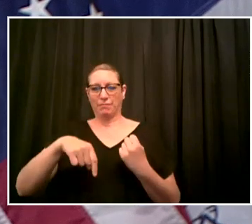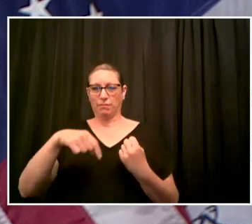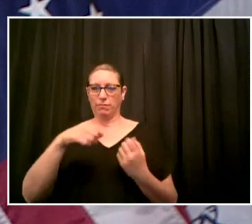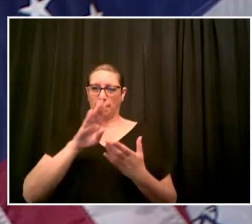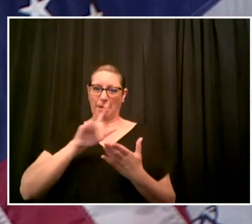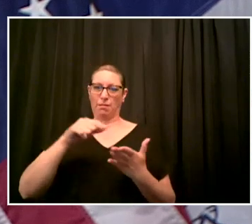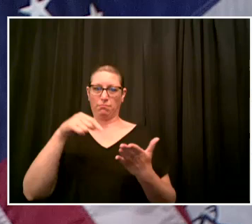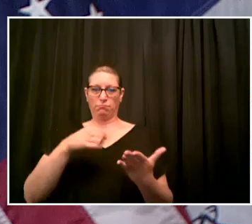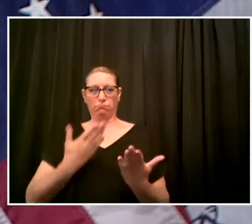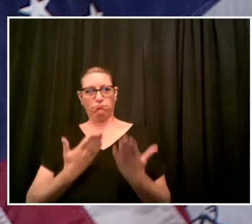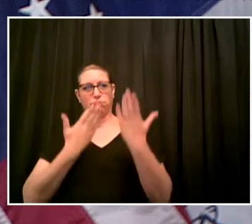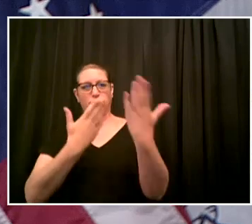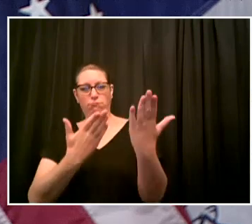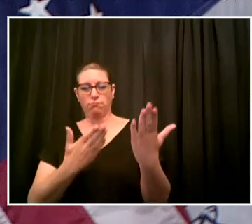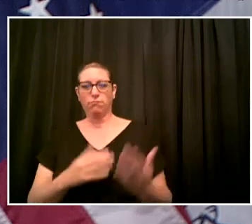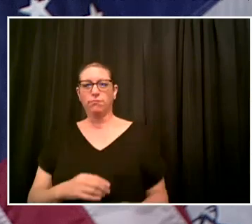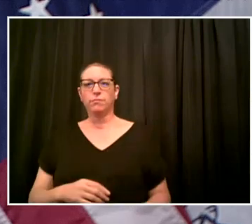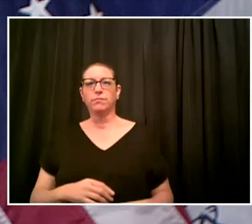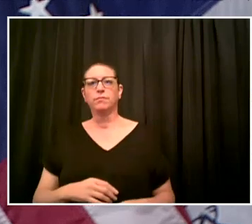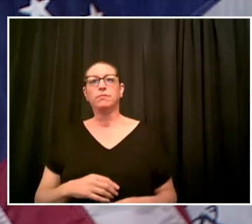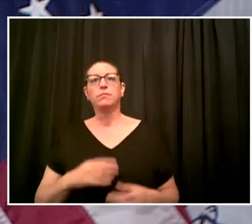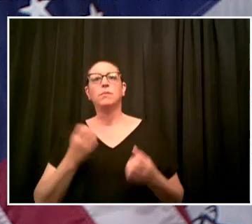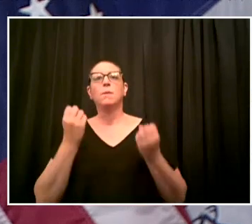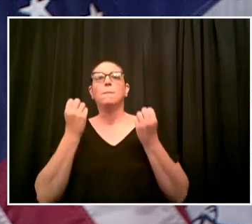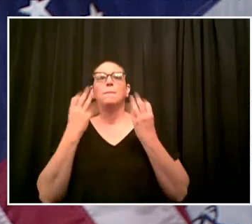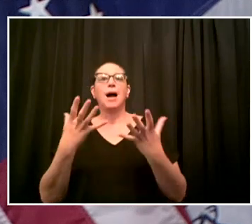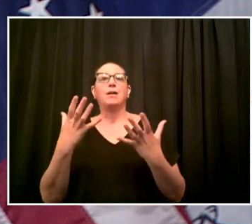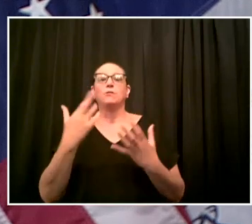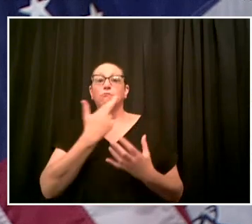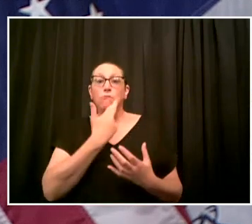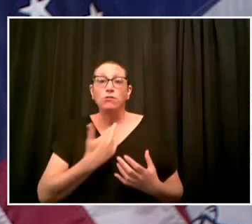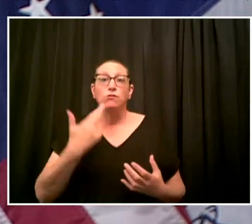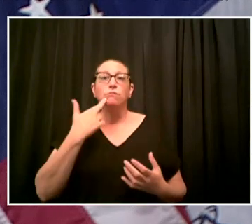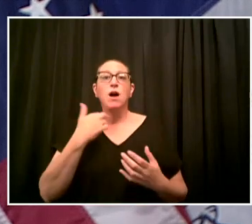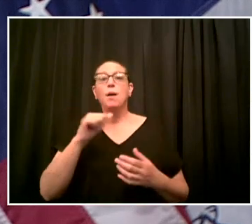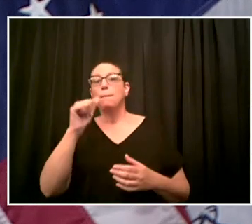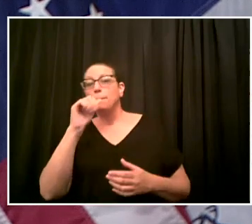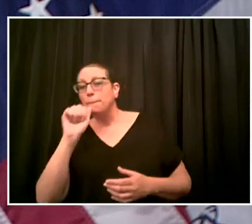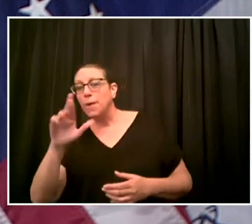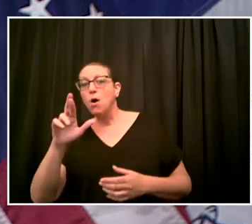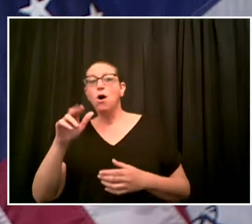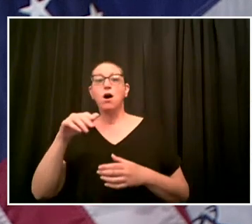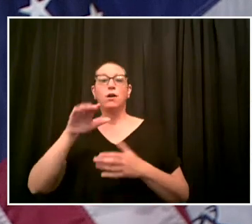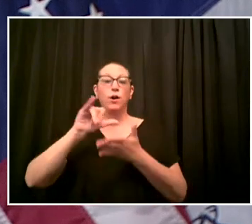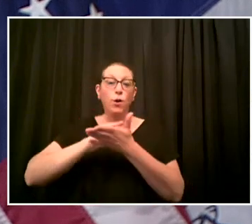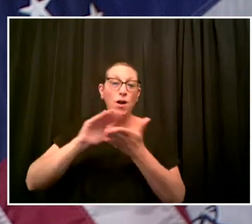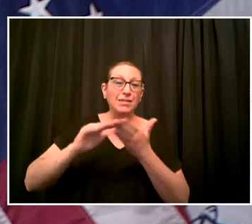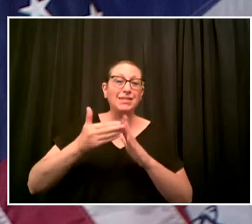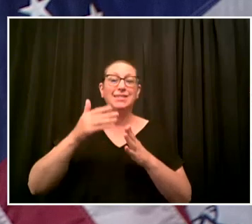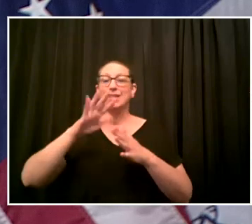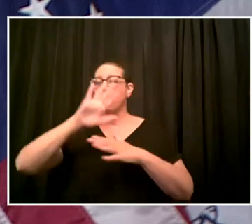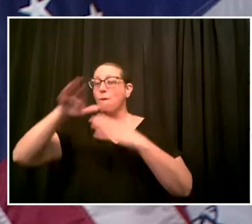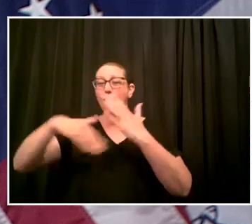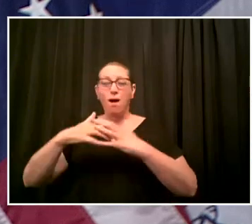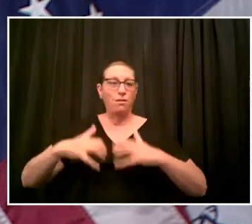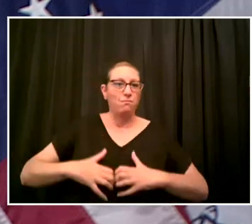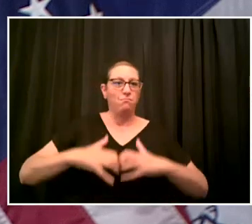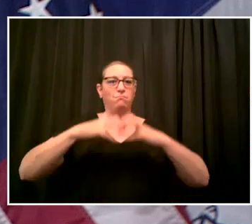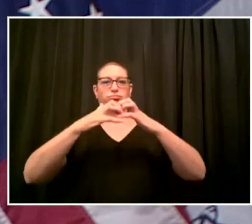WE ARE SMALL BUSINESS9po■ OWNE IN BROOKLYN AND MANHATTAN THAT LIKE SO MANY OTHERS POURED